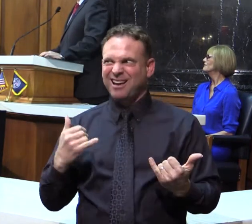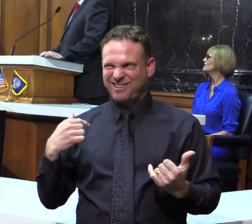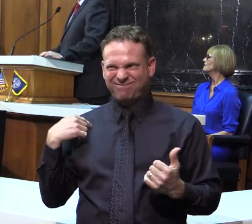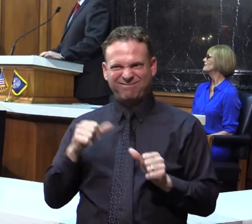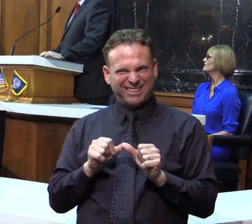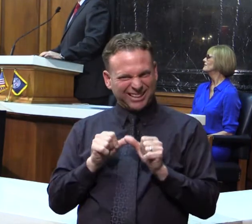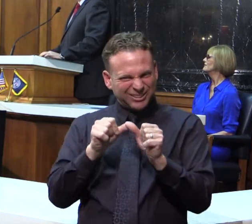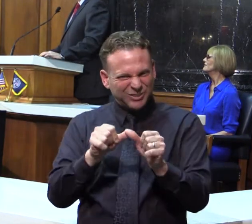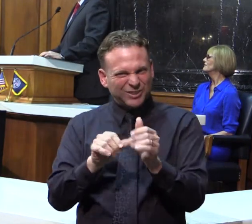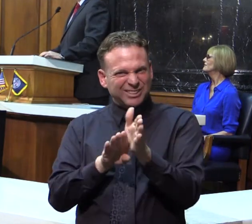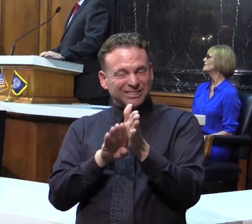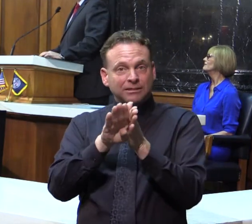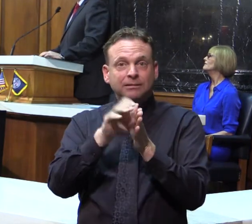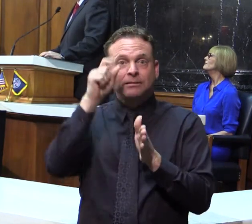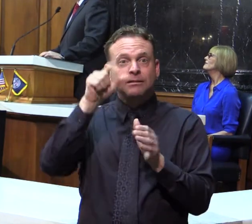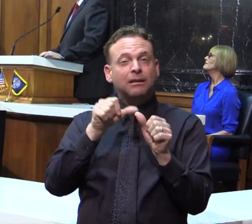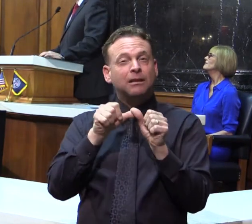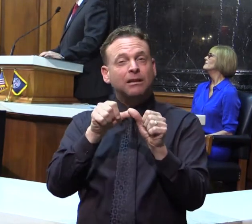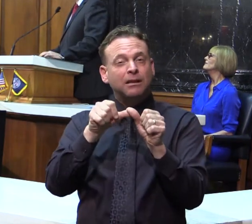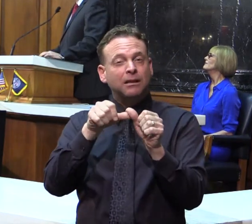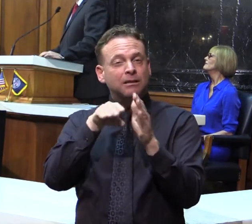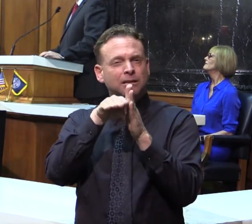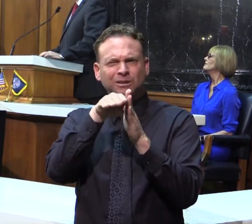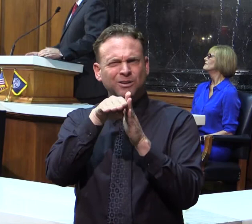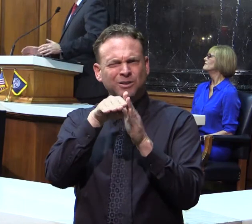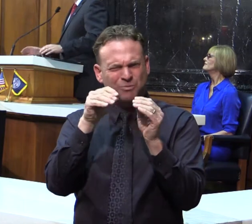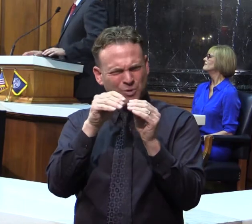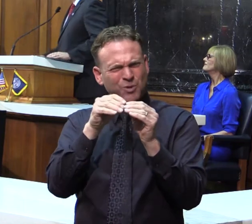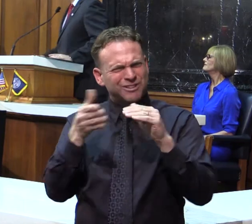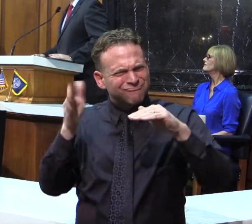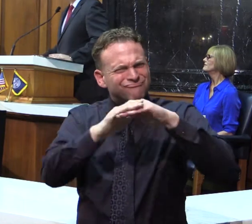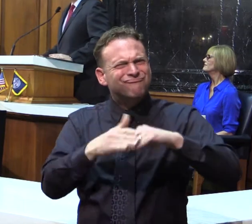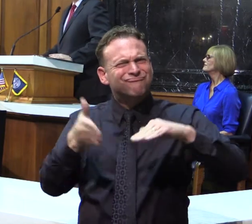momentum … but to build on it. We worked to make sure: